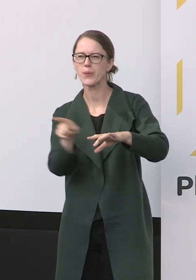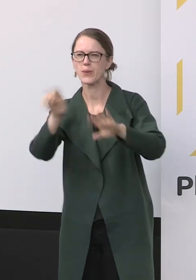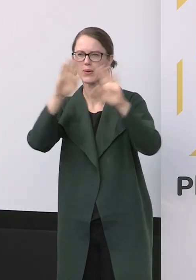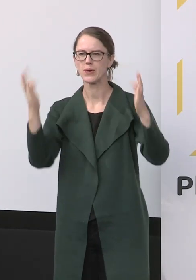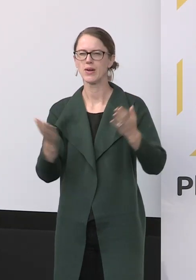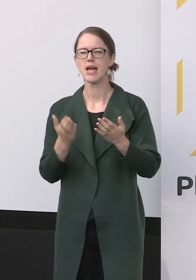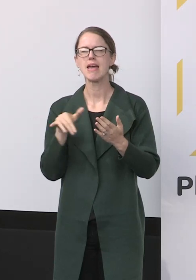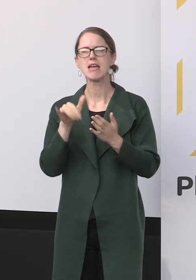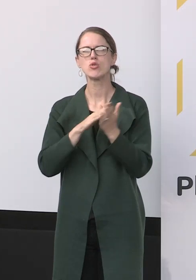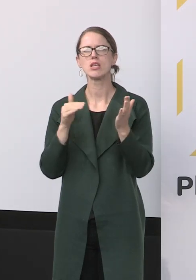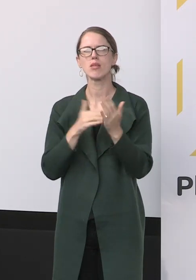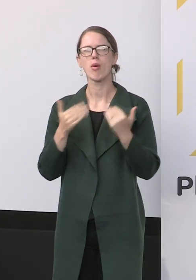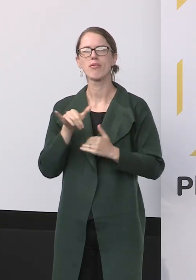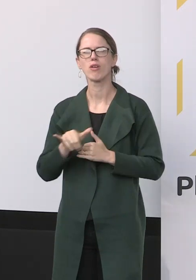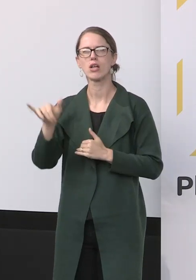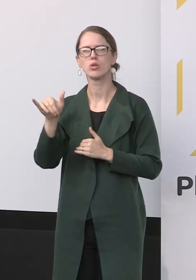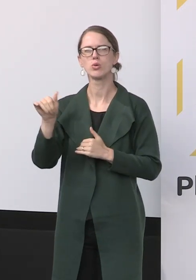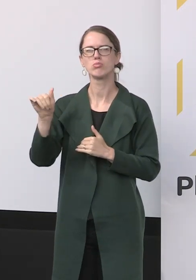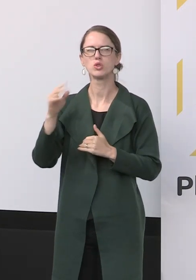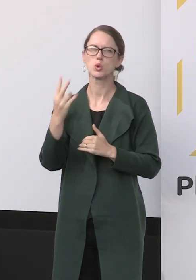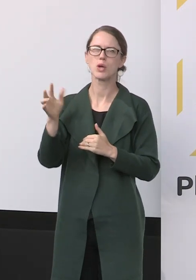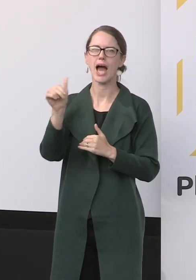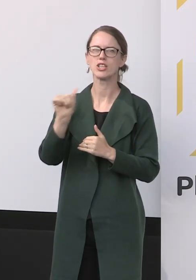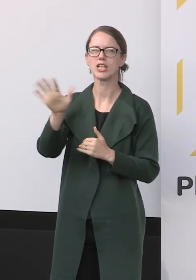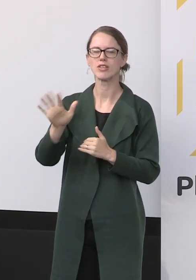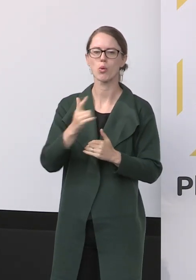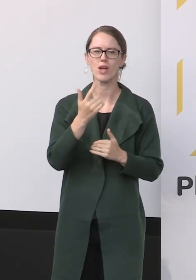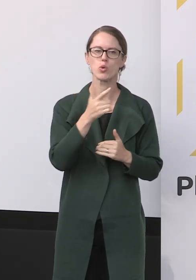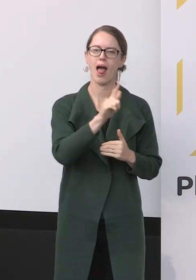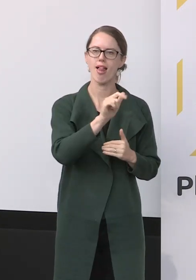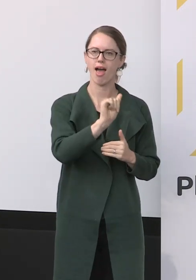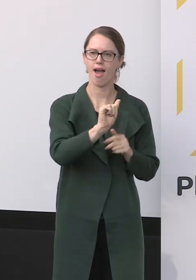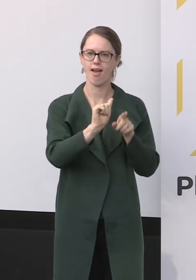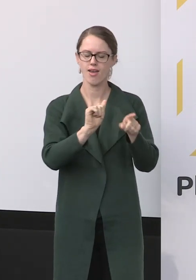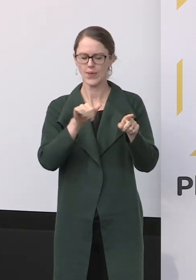for flights that go beyond